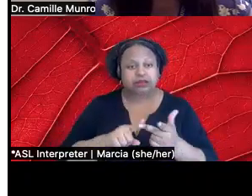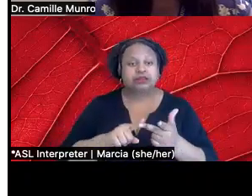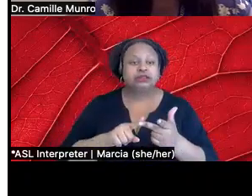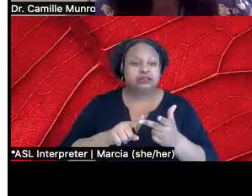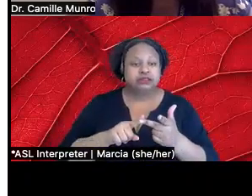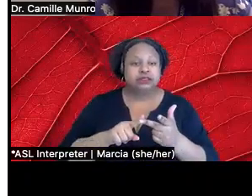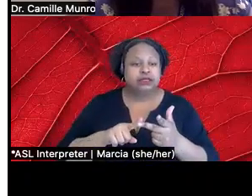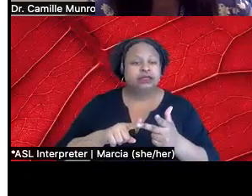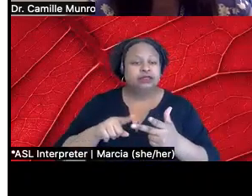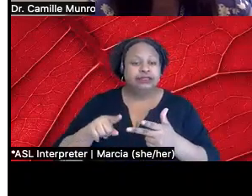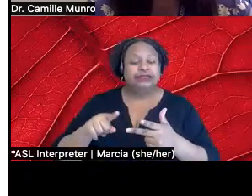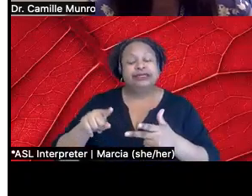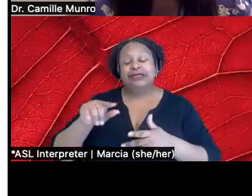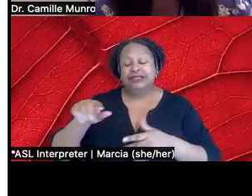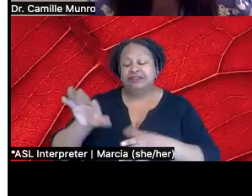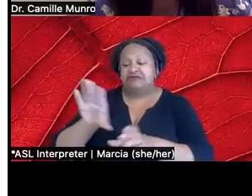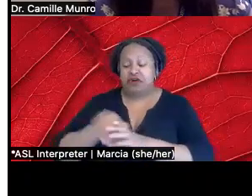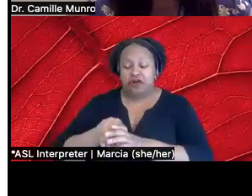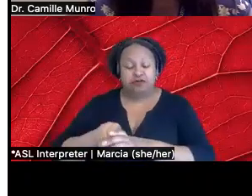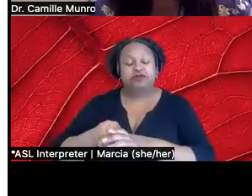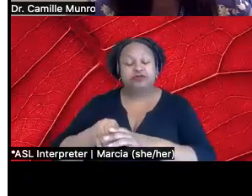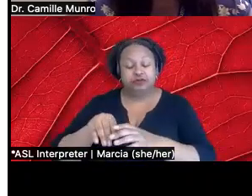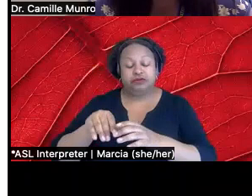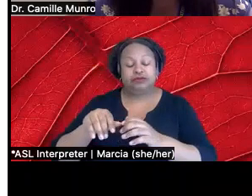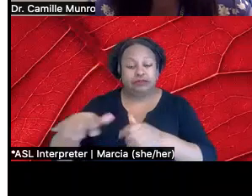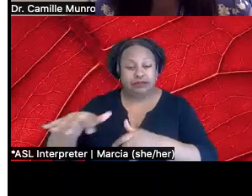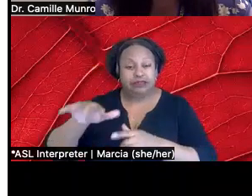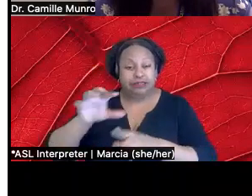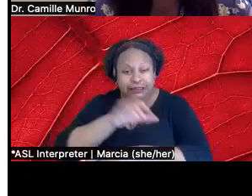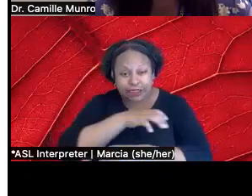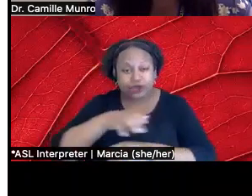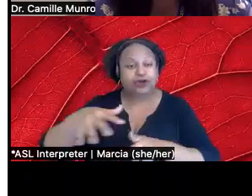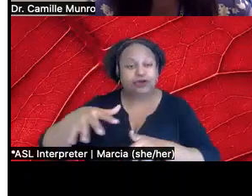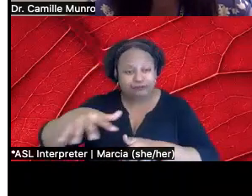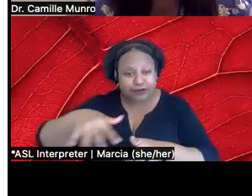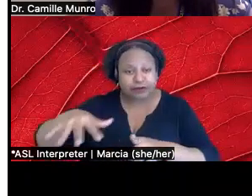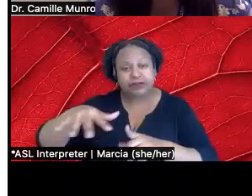There's a bit, there's more of that I think at the post graduate level and